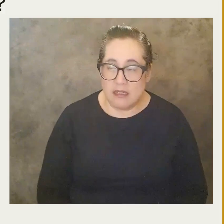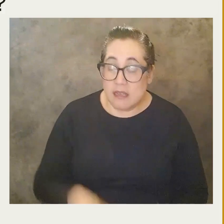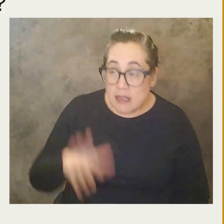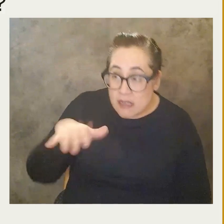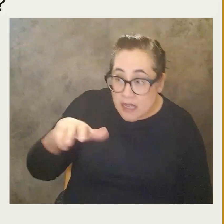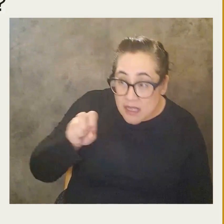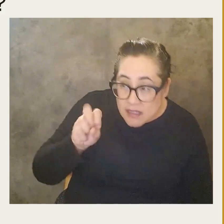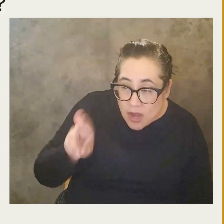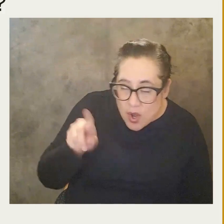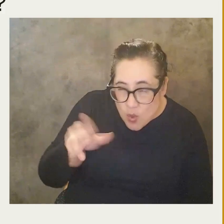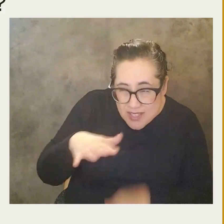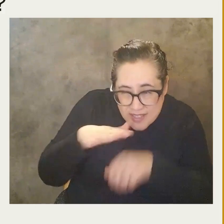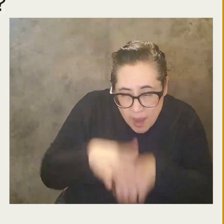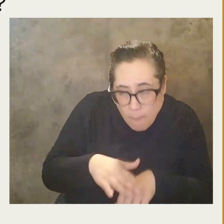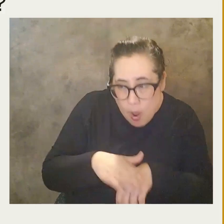Sir, you're stepping on my foot.